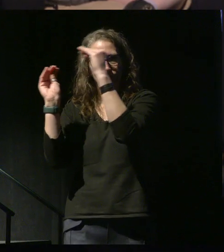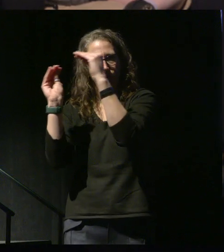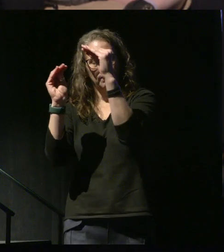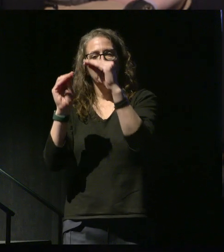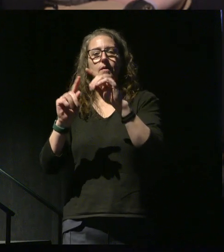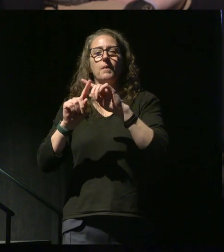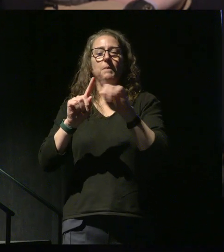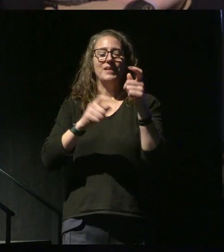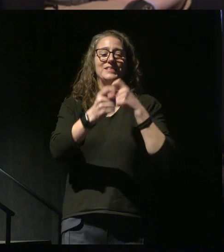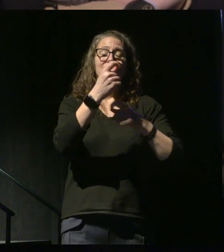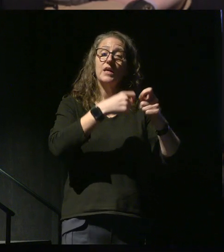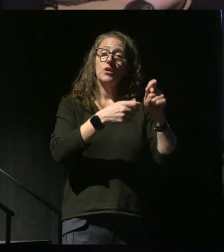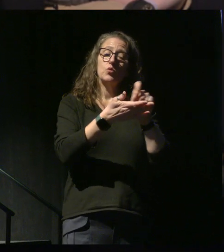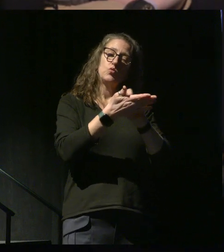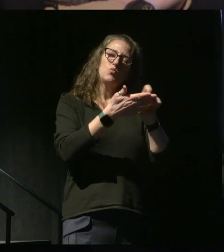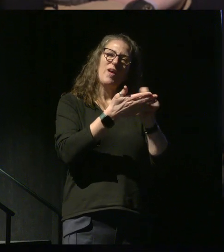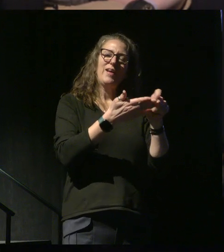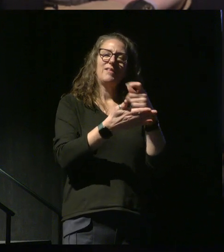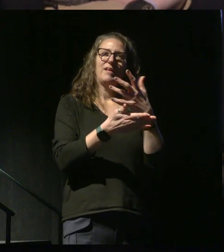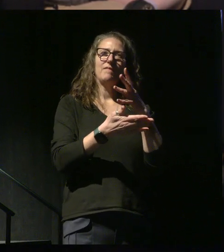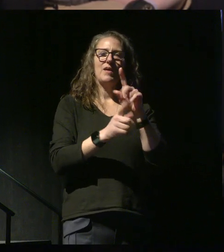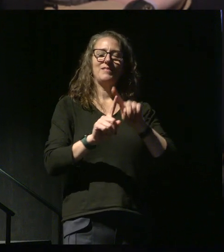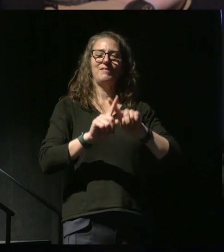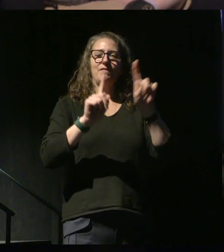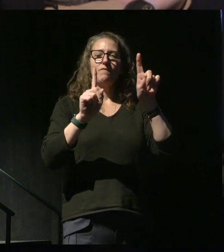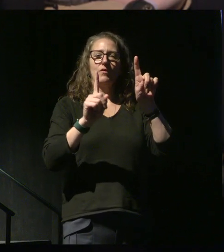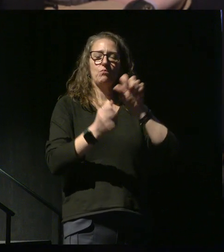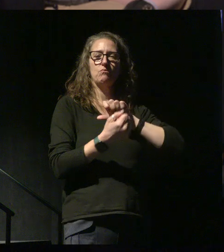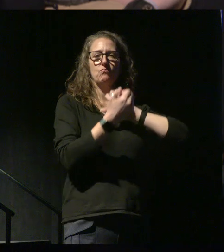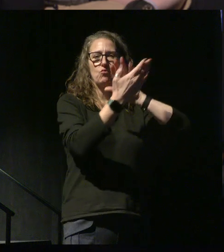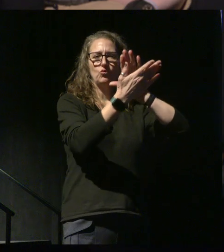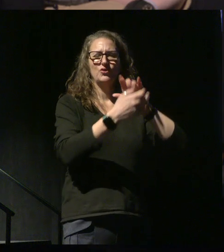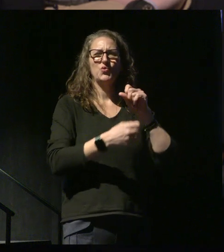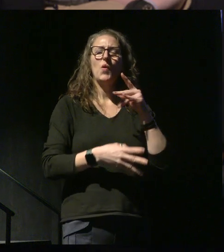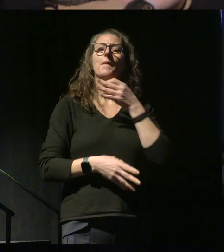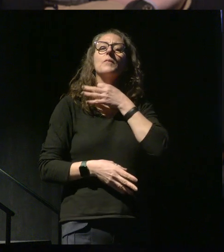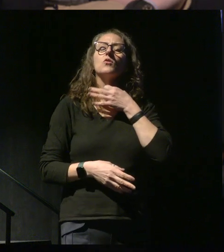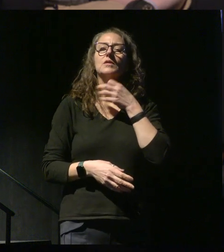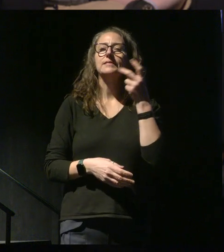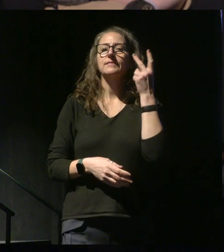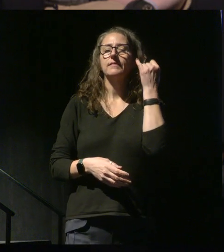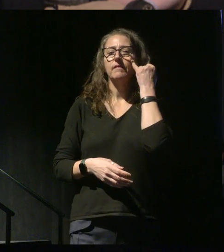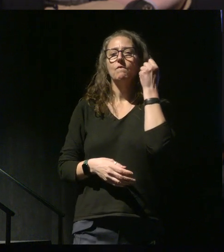and to write in kind of a different mode. And I was curious if you struggle with that